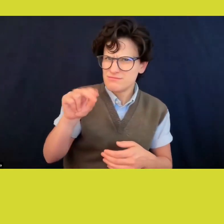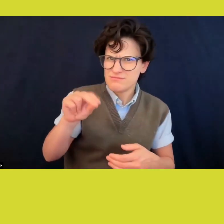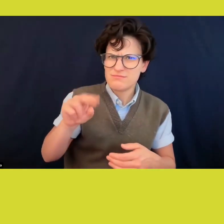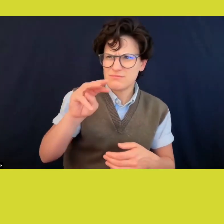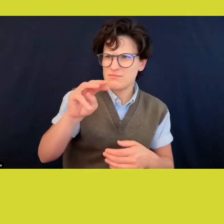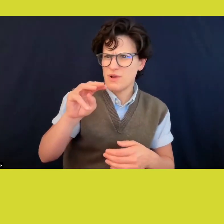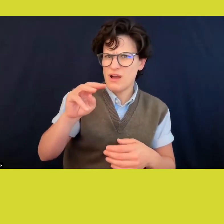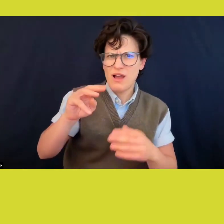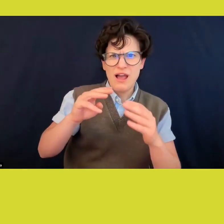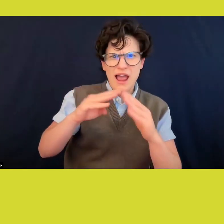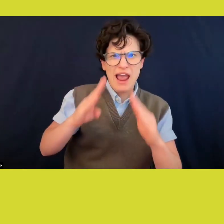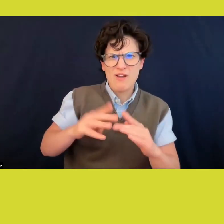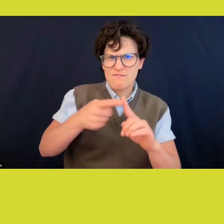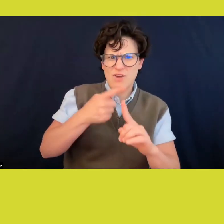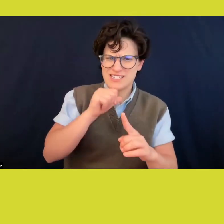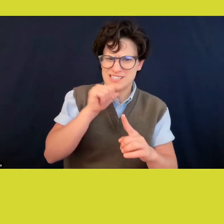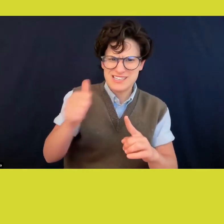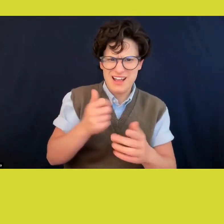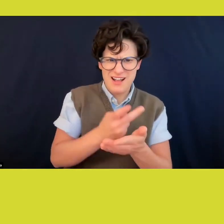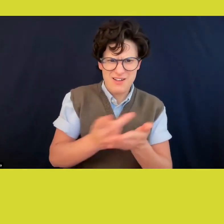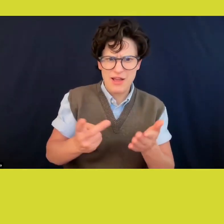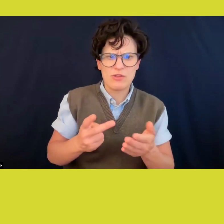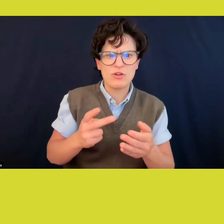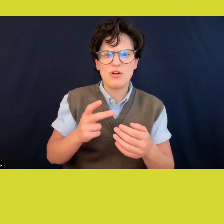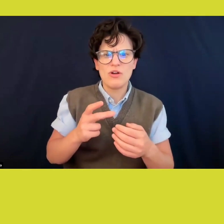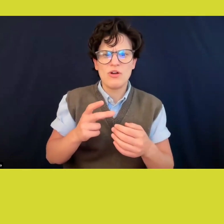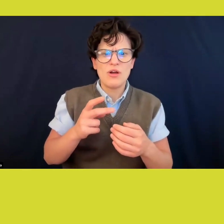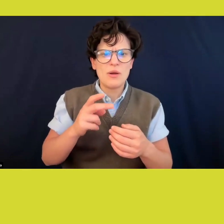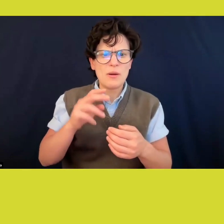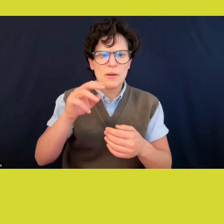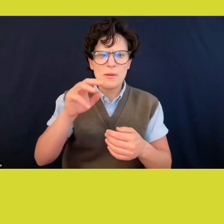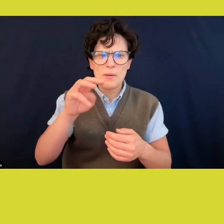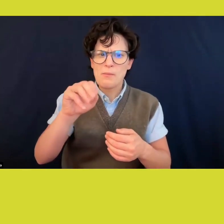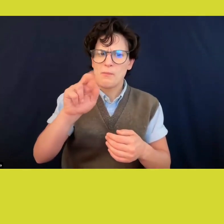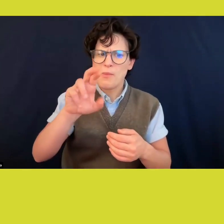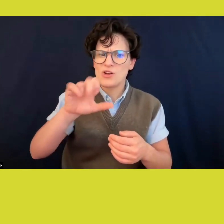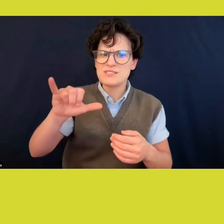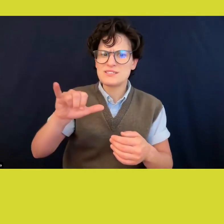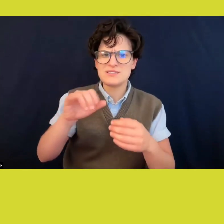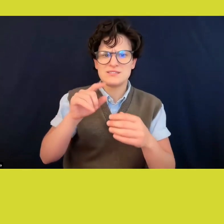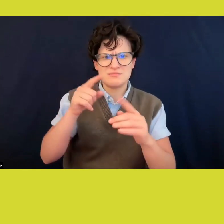providers claiming that it's Housing First when it's not actually Housing First because with all the